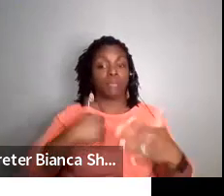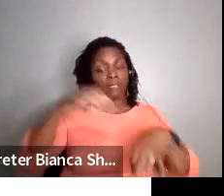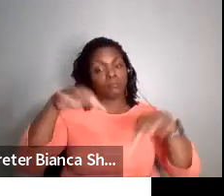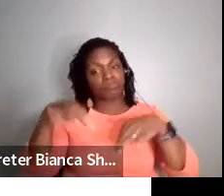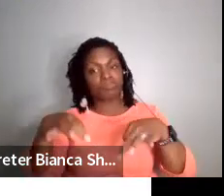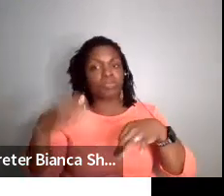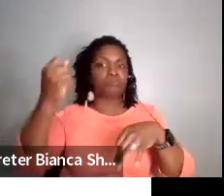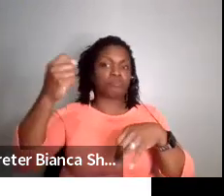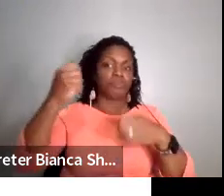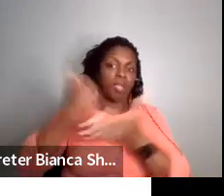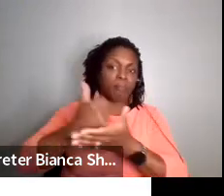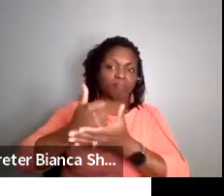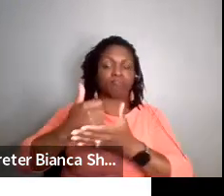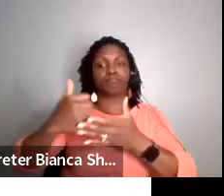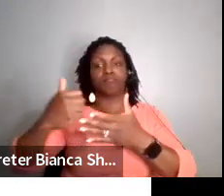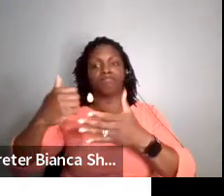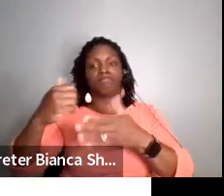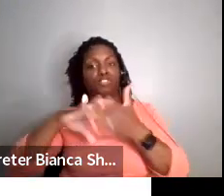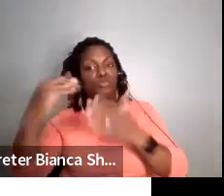So they were chatting, and I was describing different kinds of social work settings.